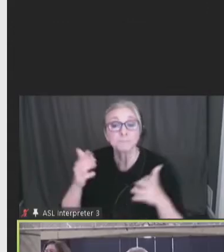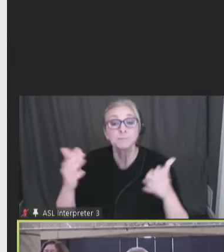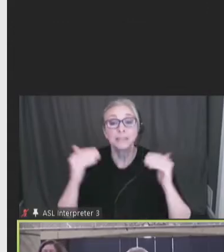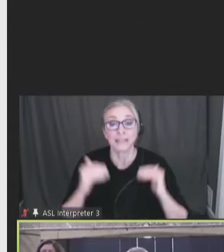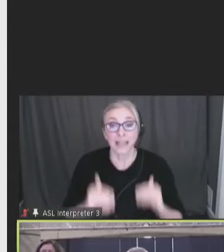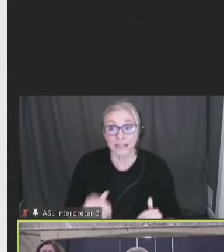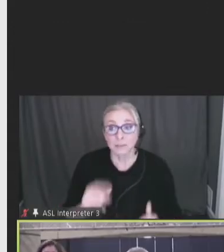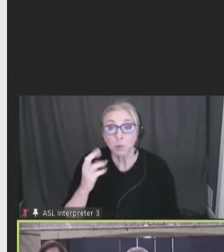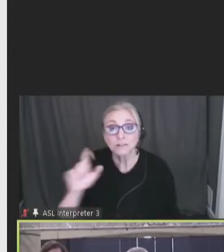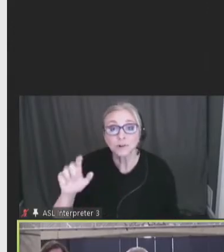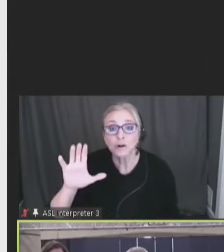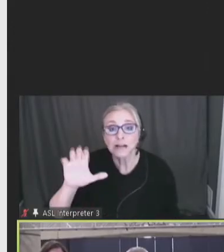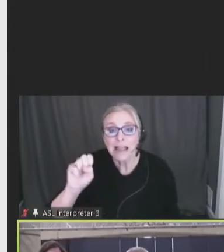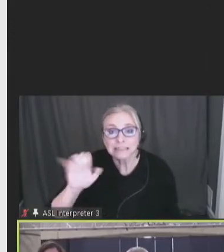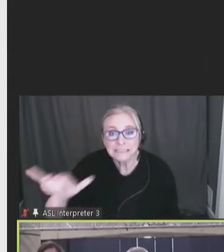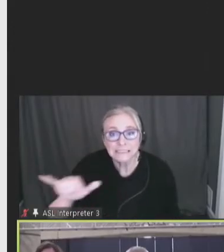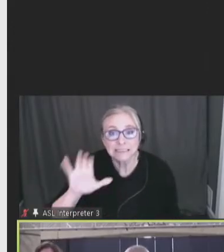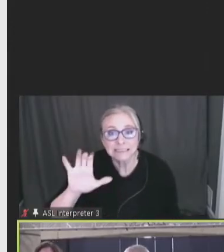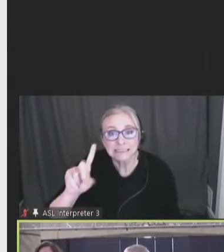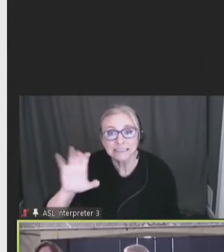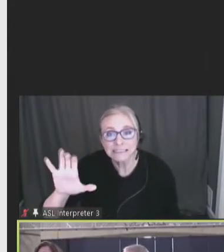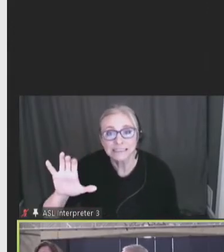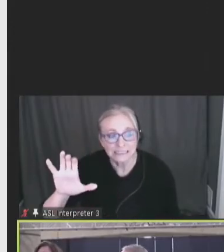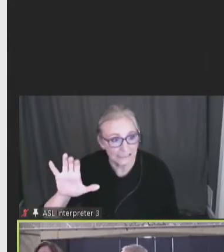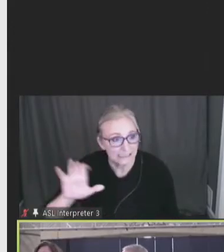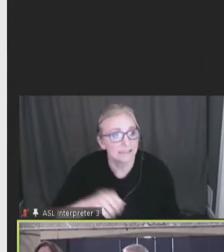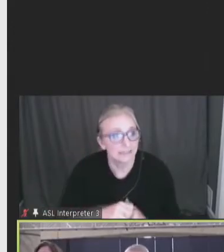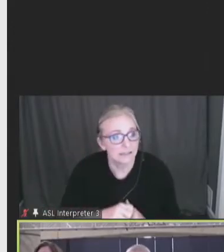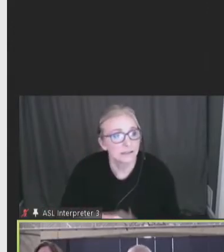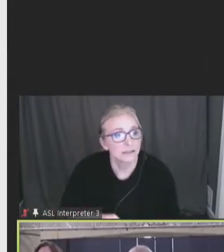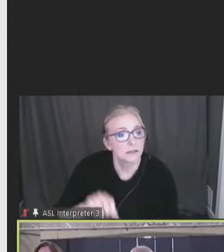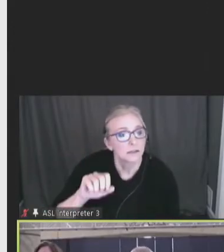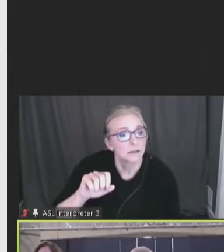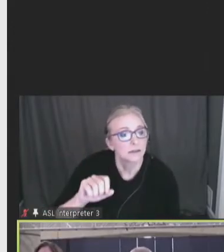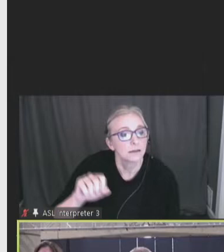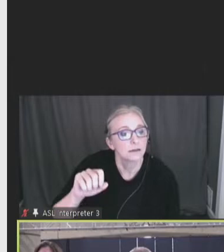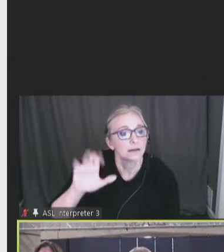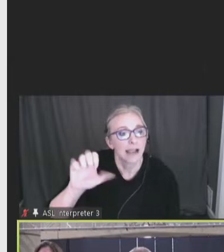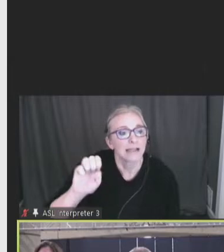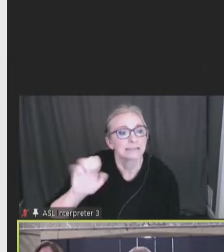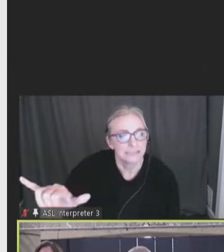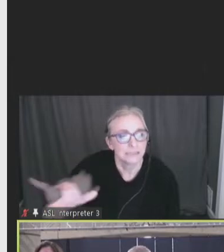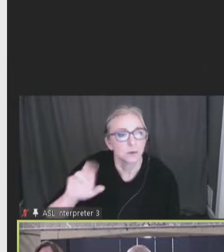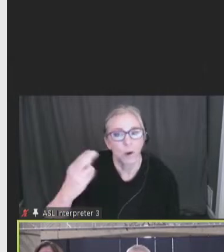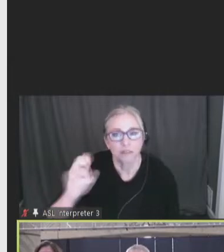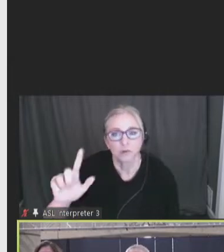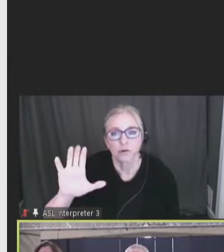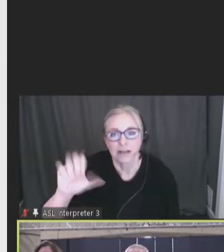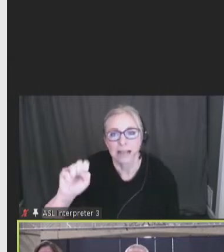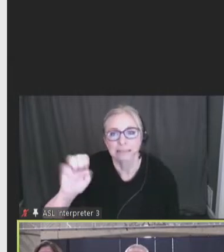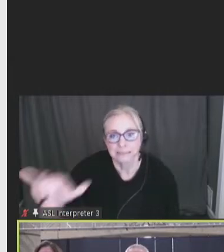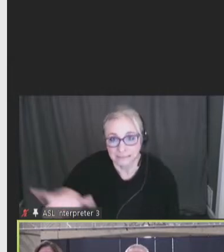Rachael Casey from the CDC Foundation. Give her a moment to get to the stage.